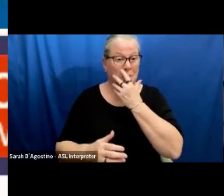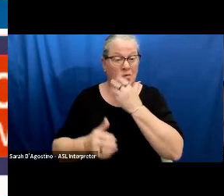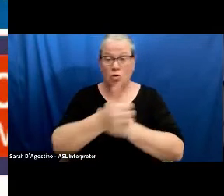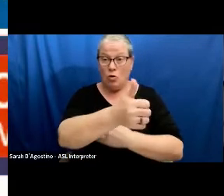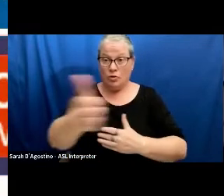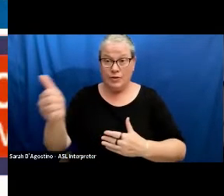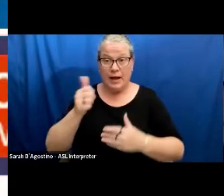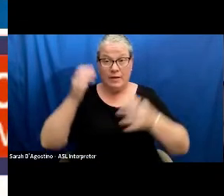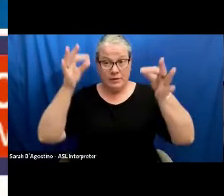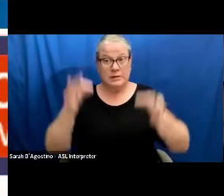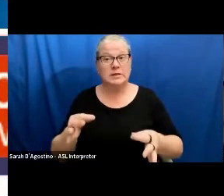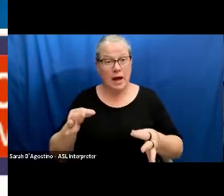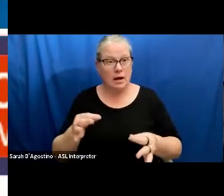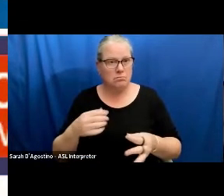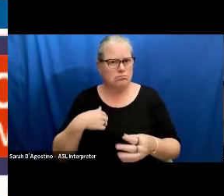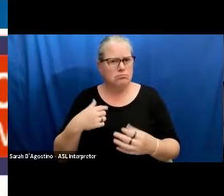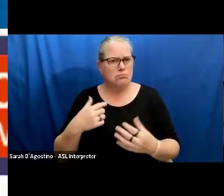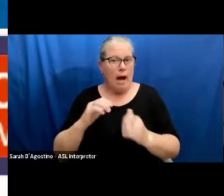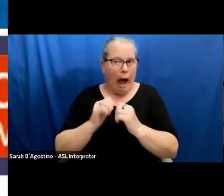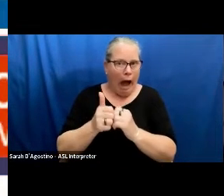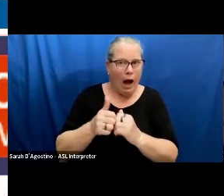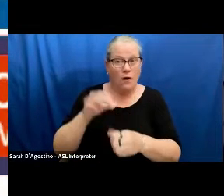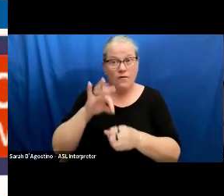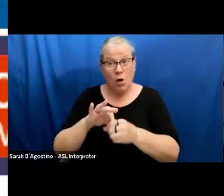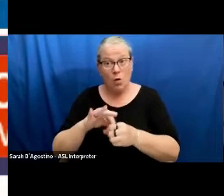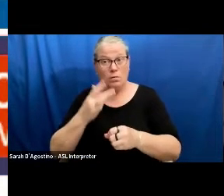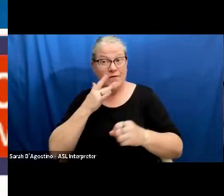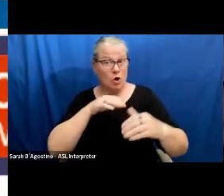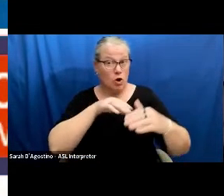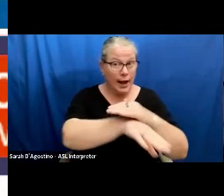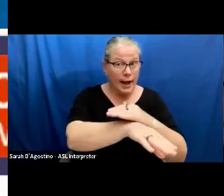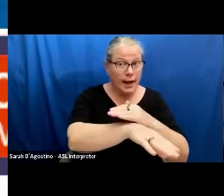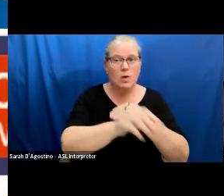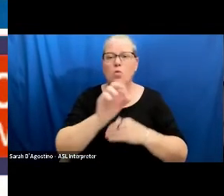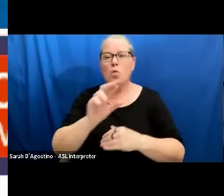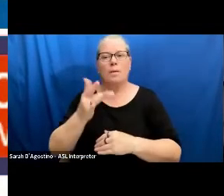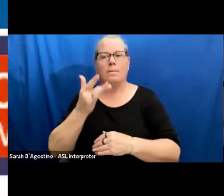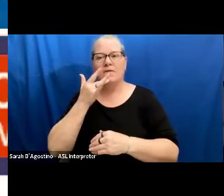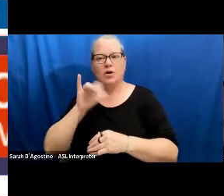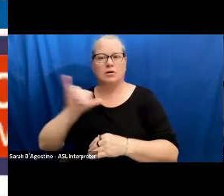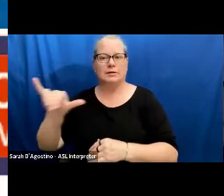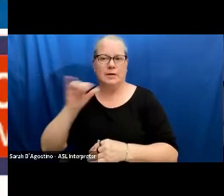sure if you do need to fill out an application for an absentee ballot you can do so in enough